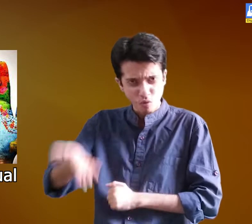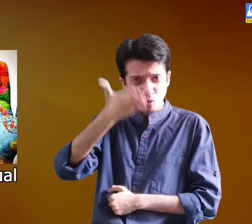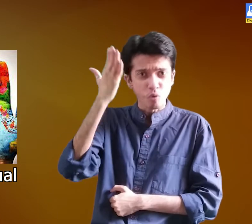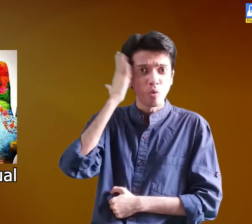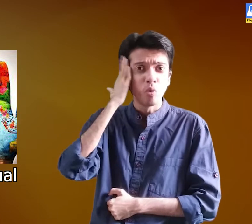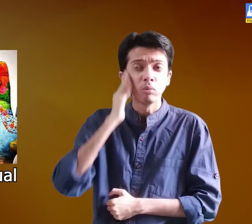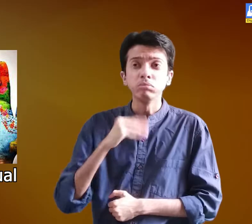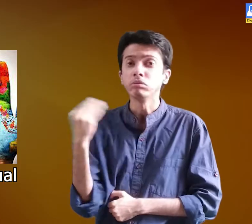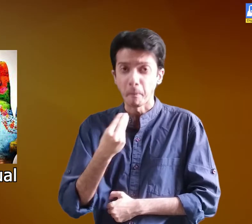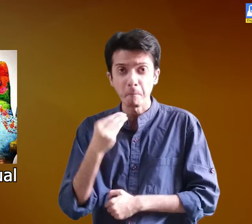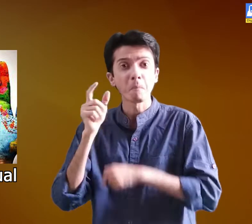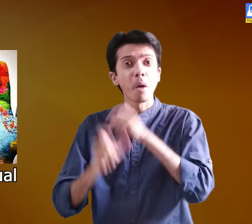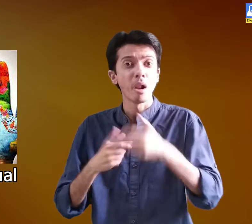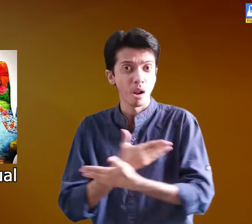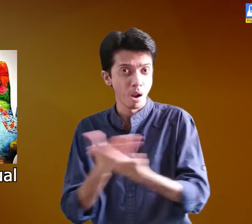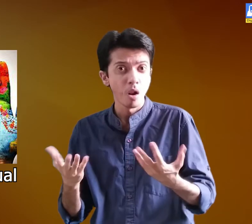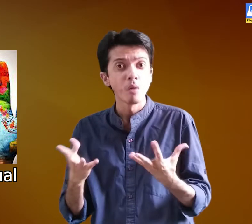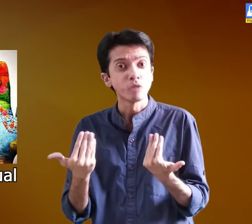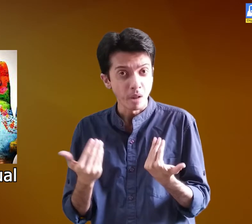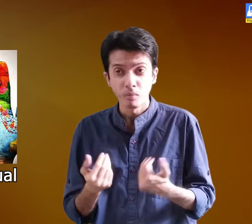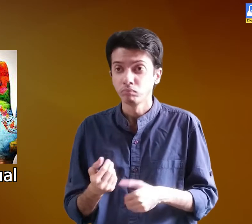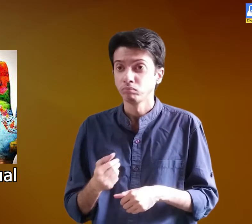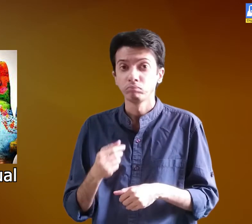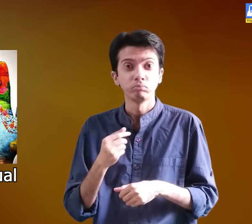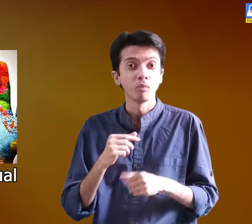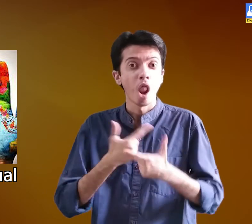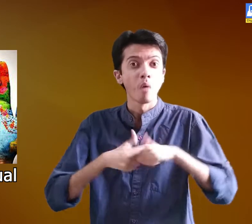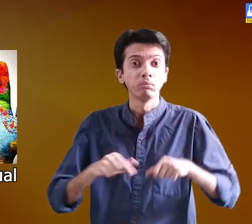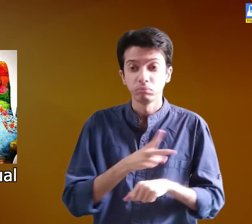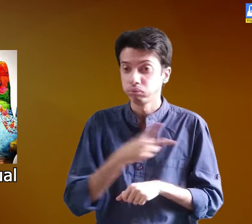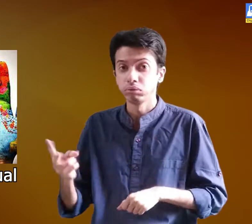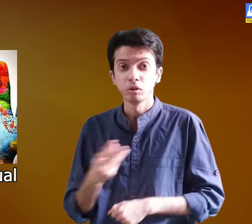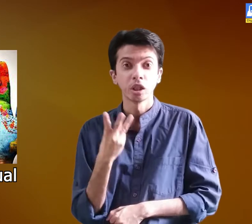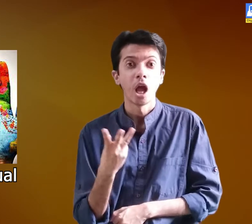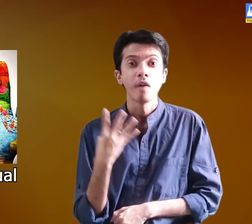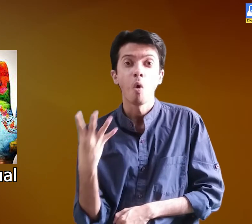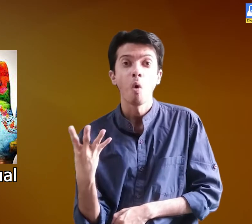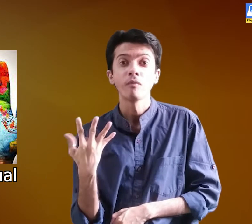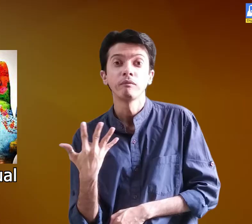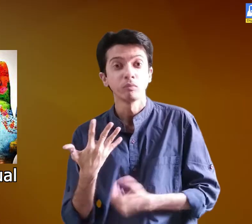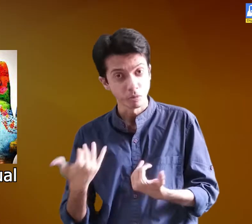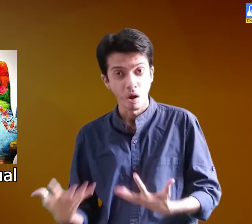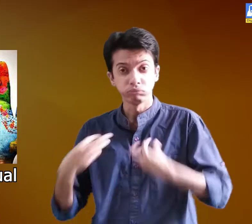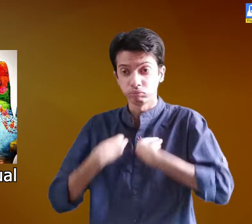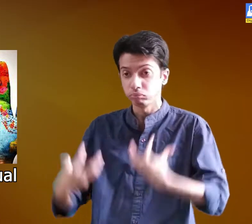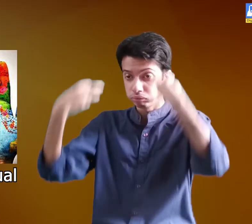english language do you know there are some people who have knowledge of more than two languages